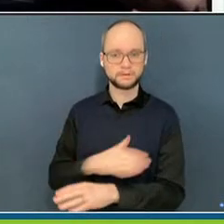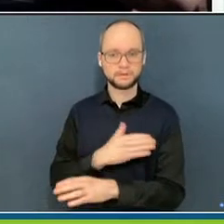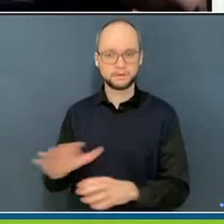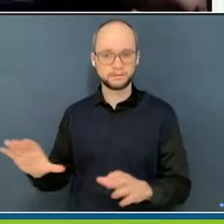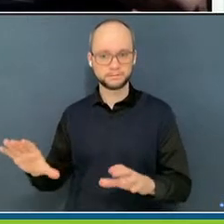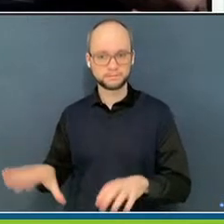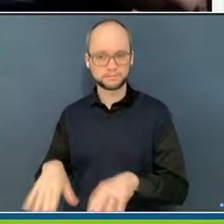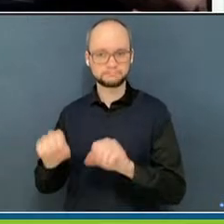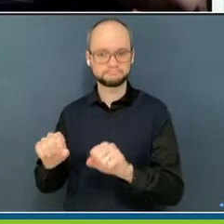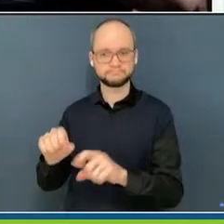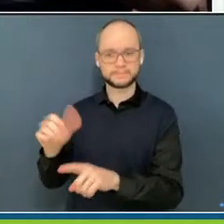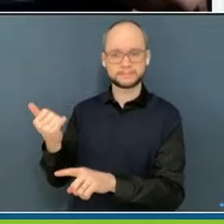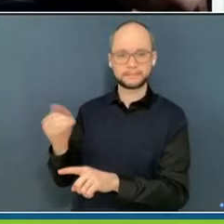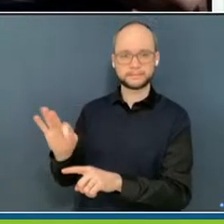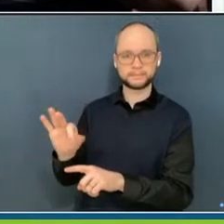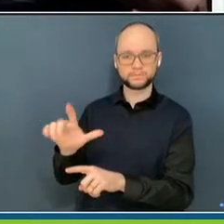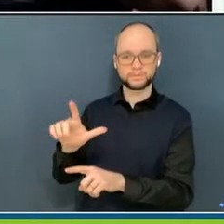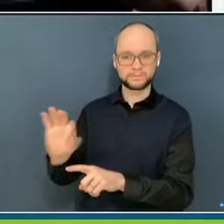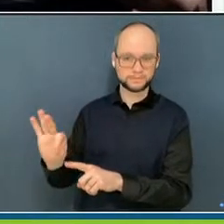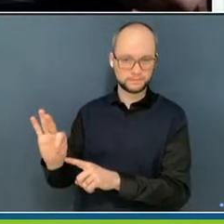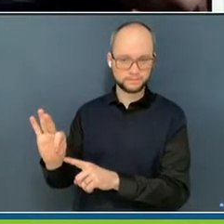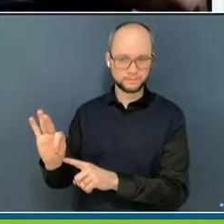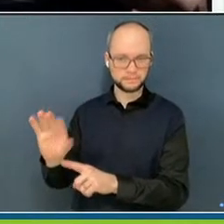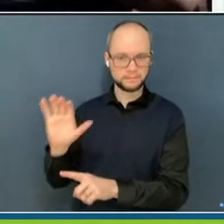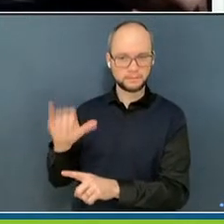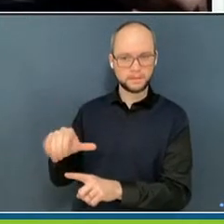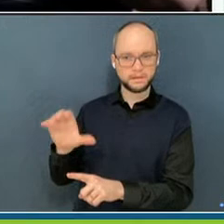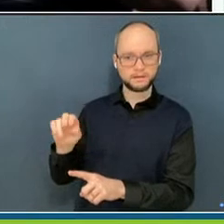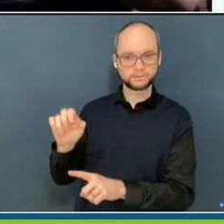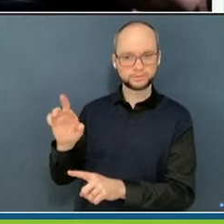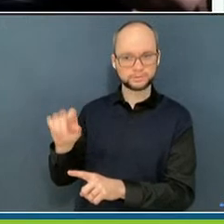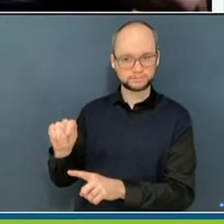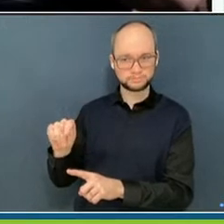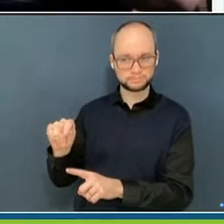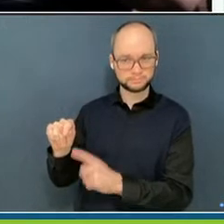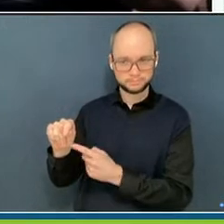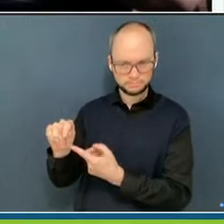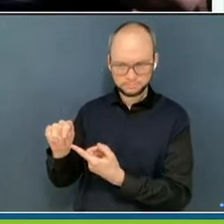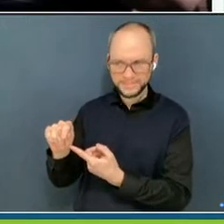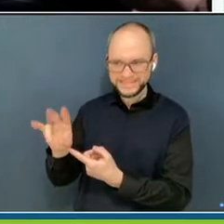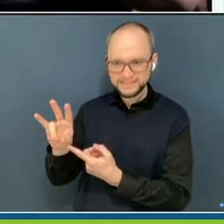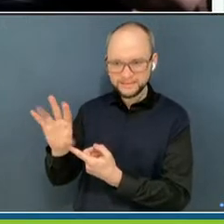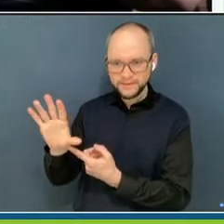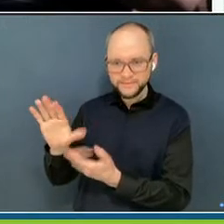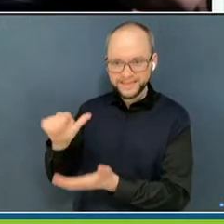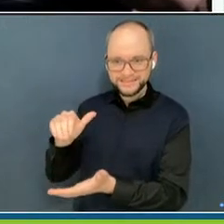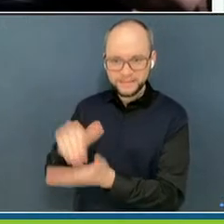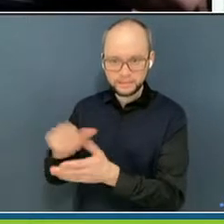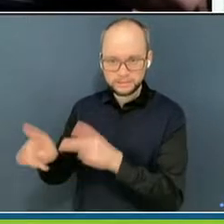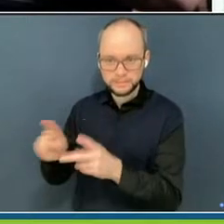where she brought in an audience of 75,000 people at the Lincoln Memorial and learn